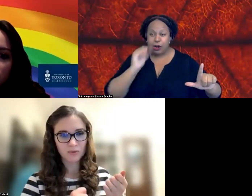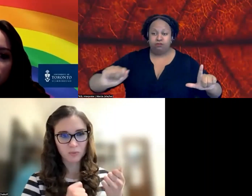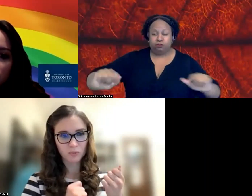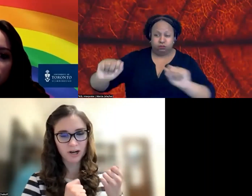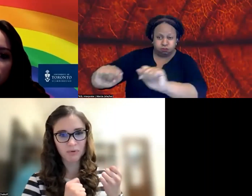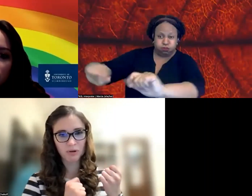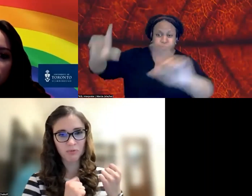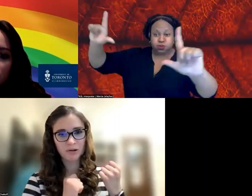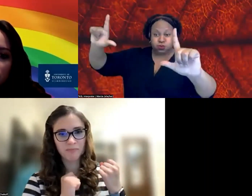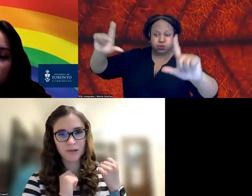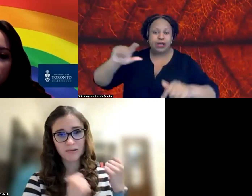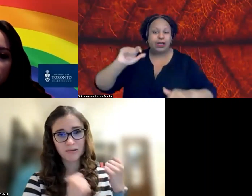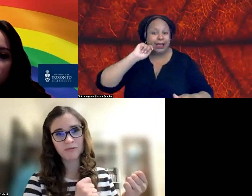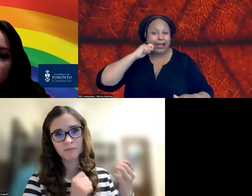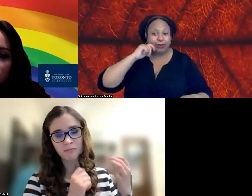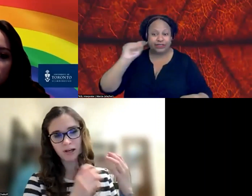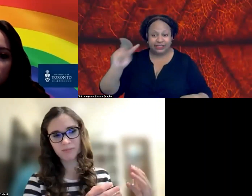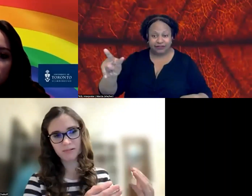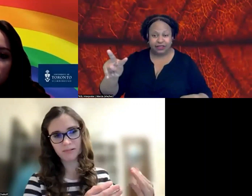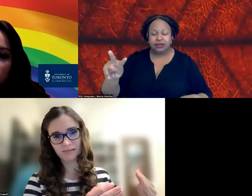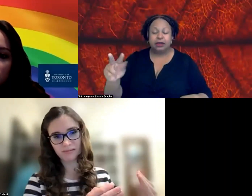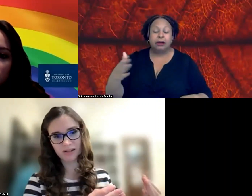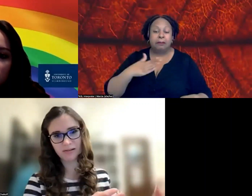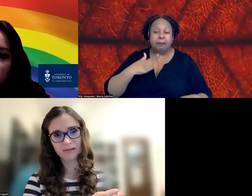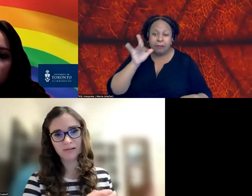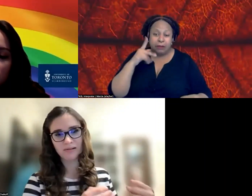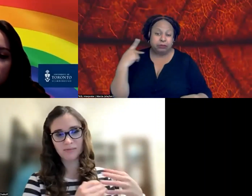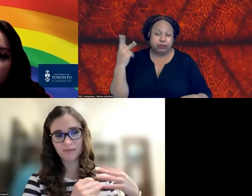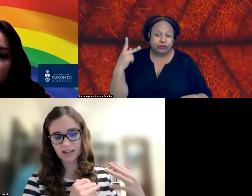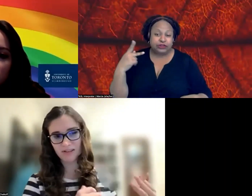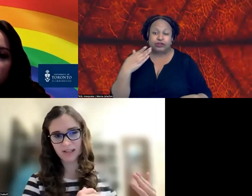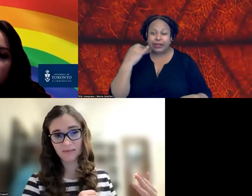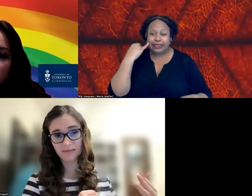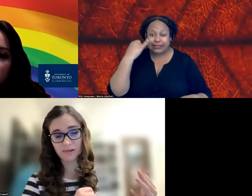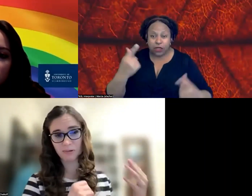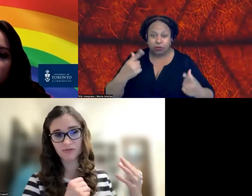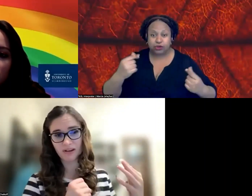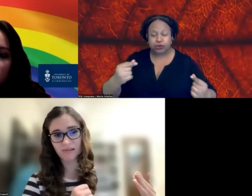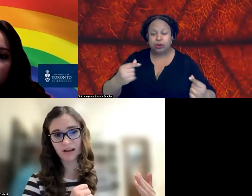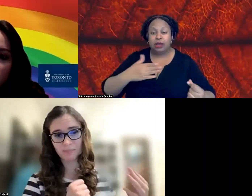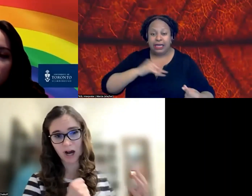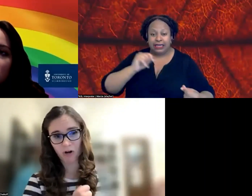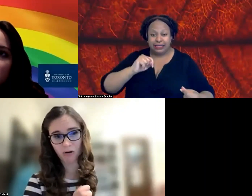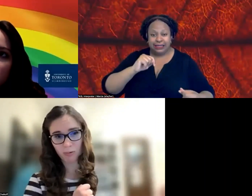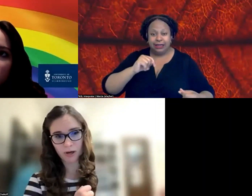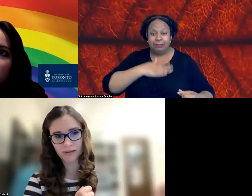where we would mirror my computer screen to the TV so when the professor had a PowerPoint